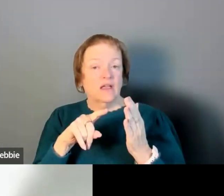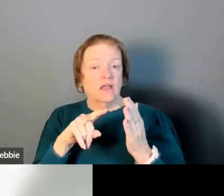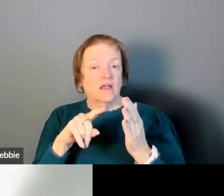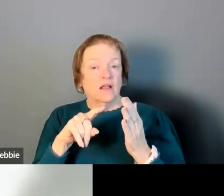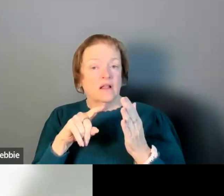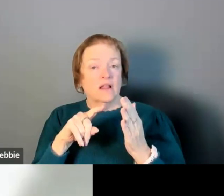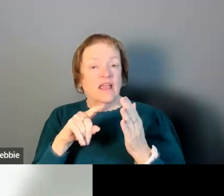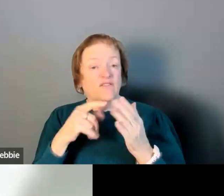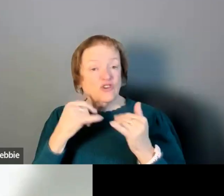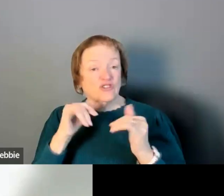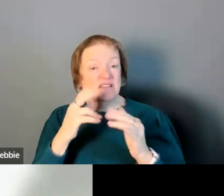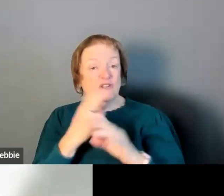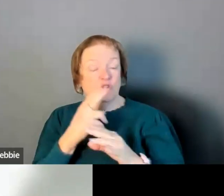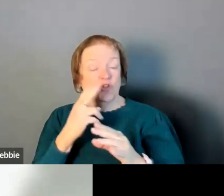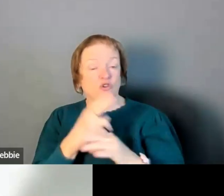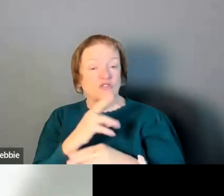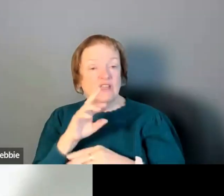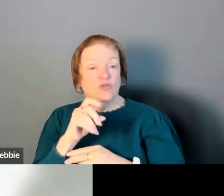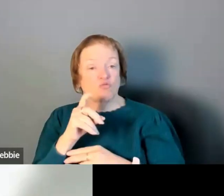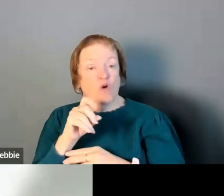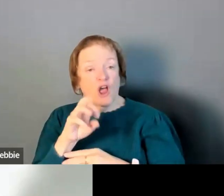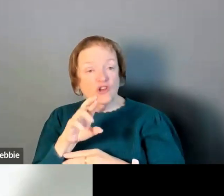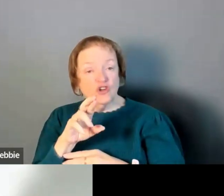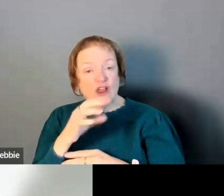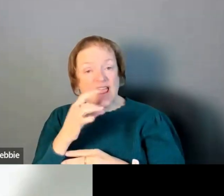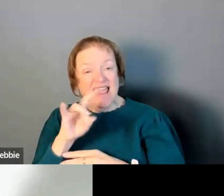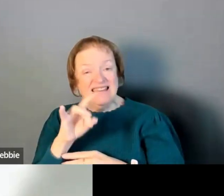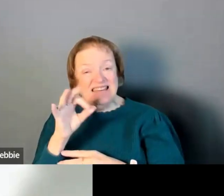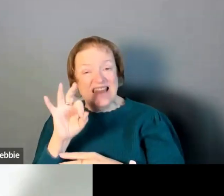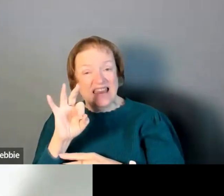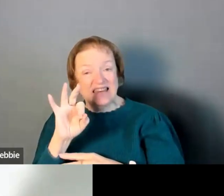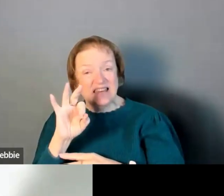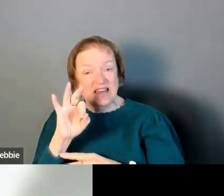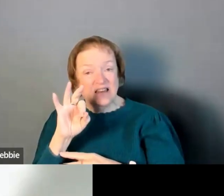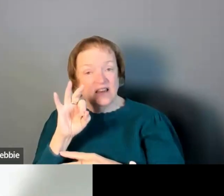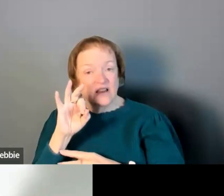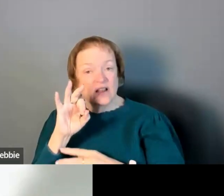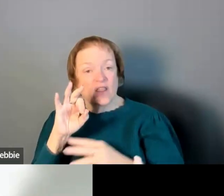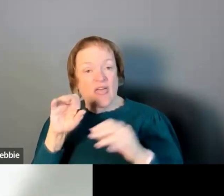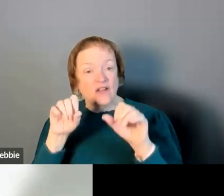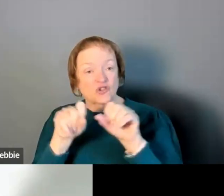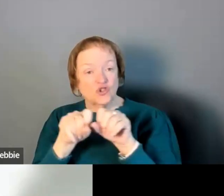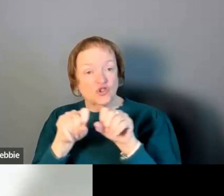Roger 18s and 19s, the actual audio shoes that are attached to the battery door, you can check those.